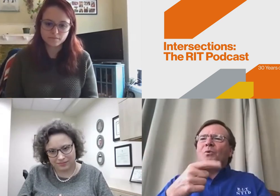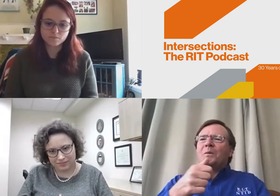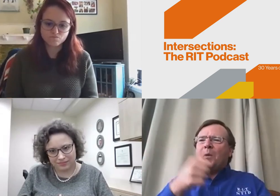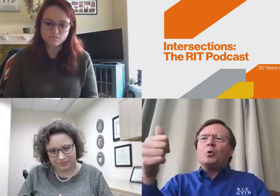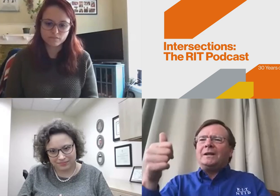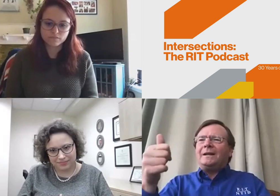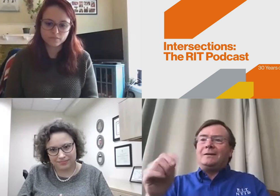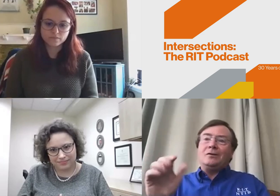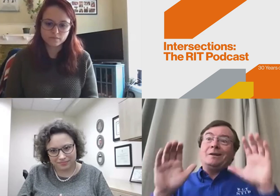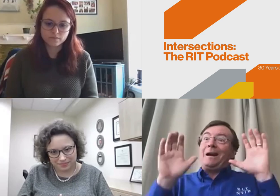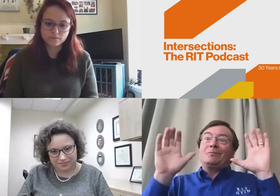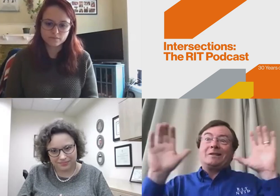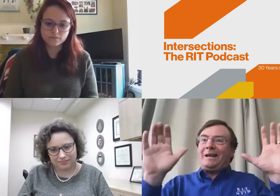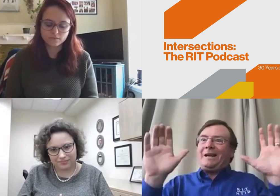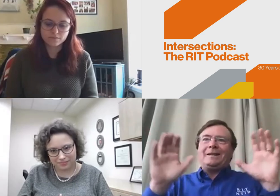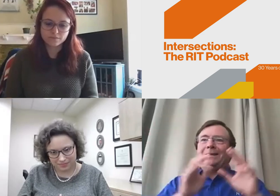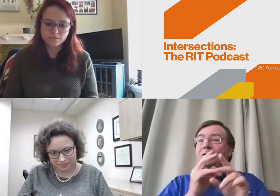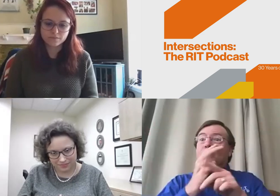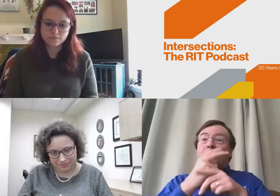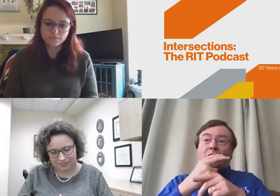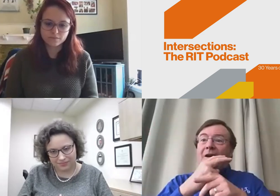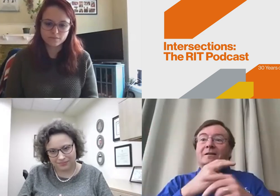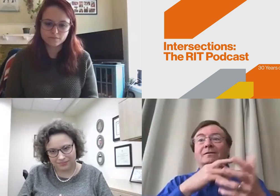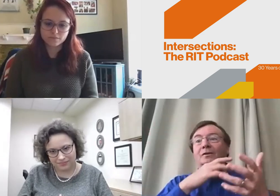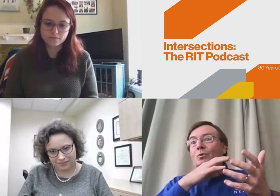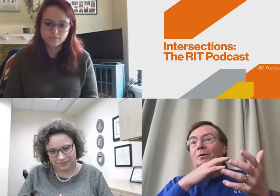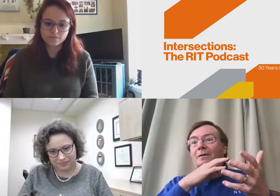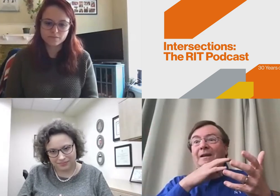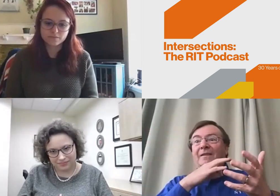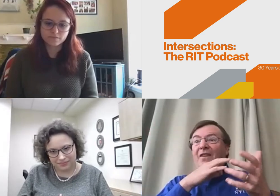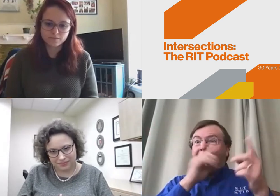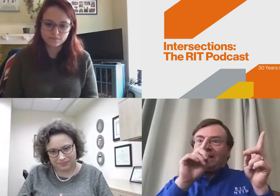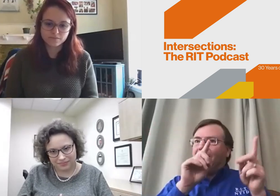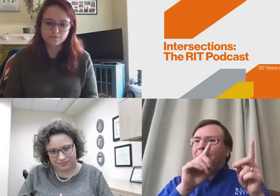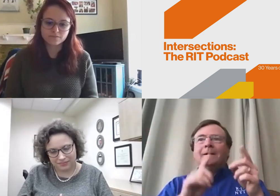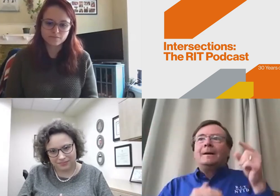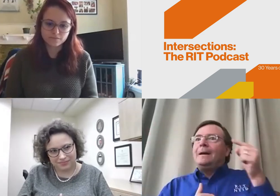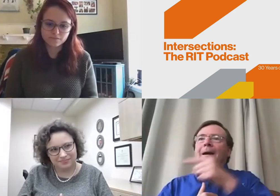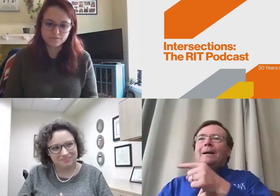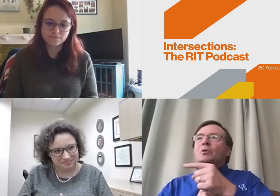remotely and you did outstanding and you were productive and you were effective.